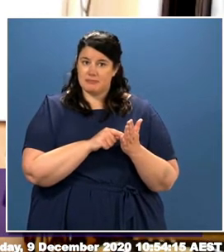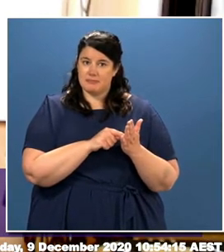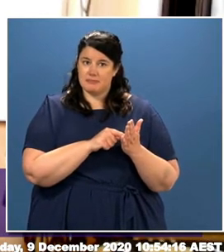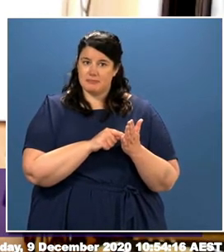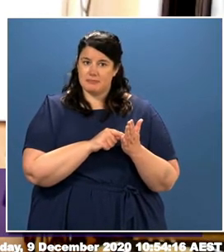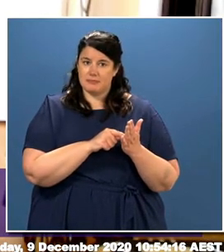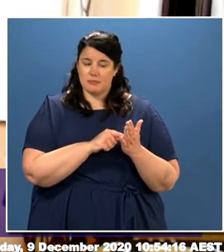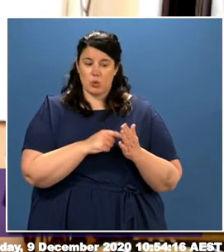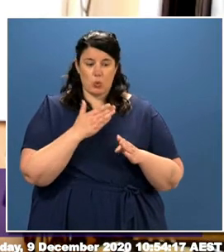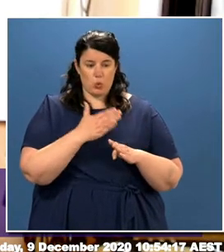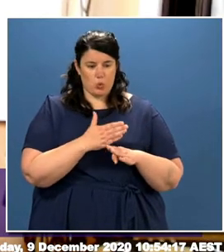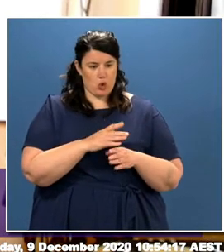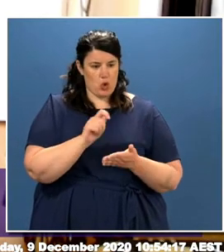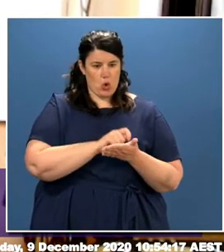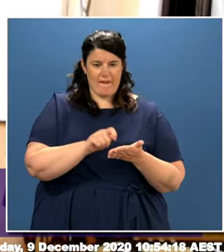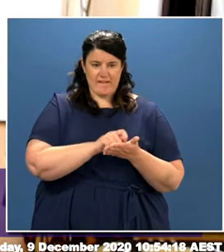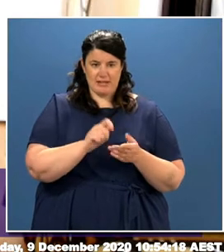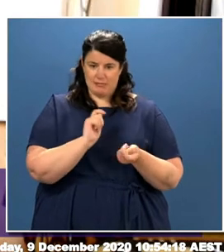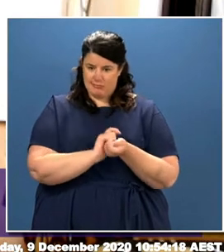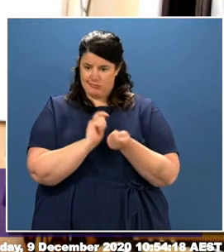workplace for everybody.